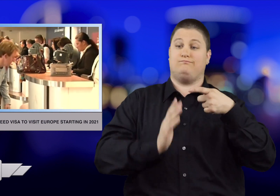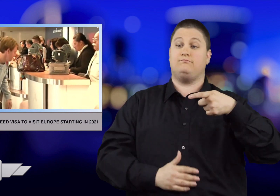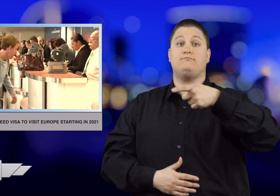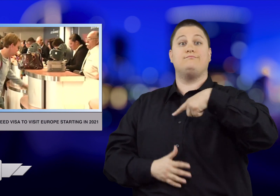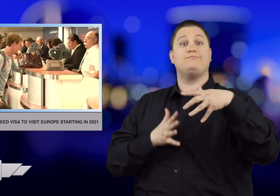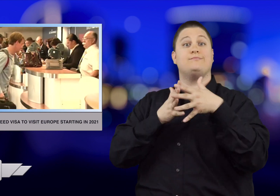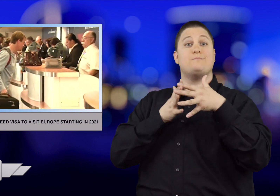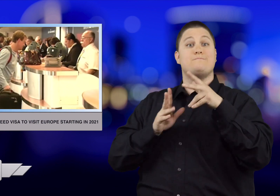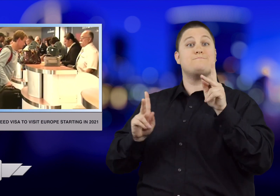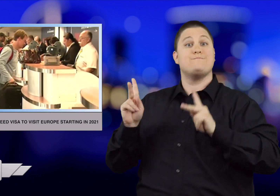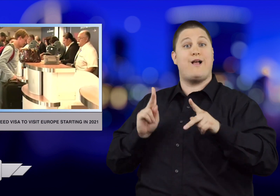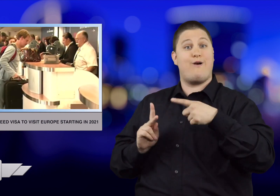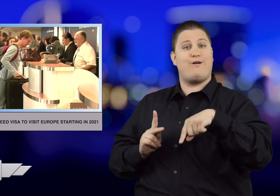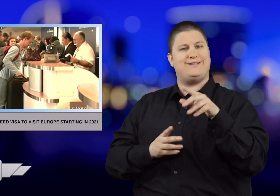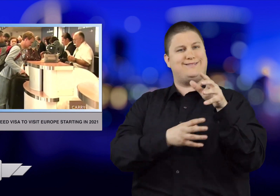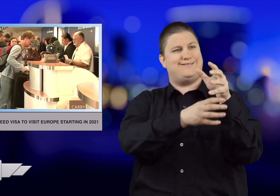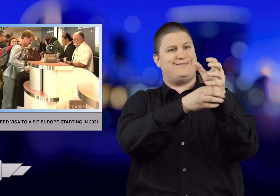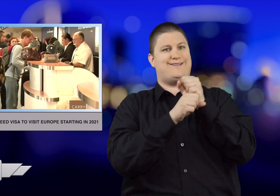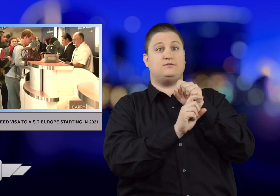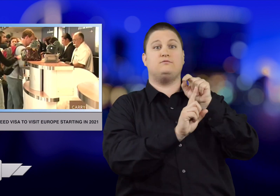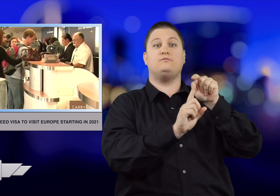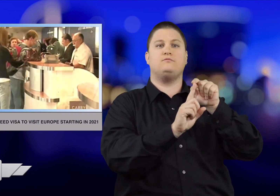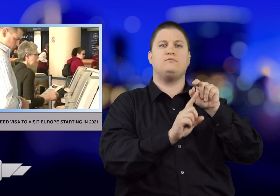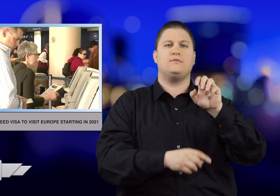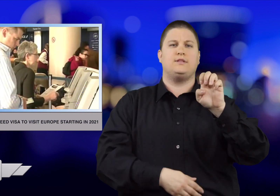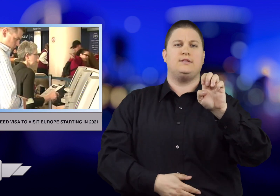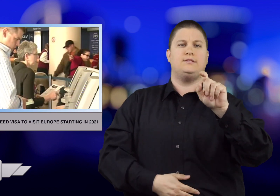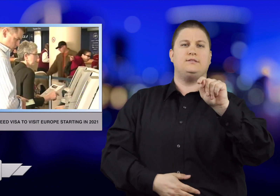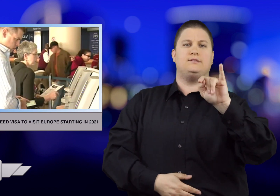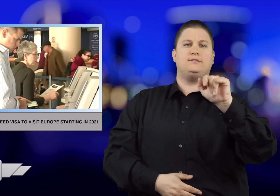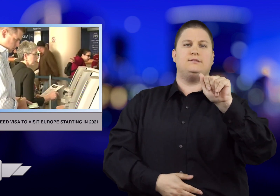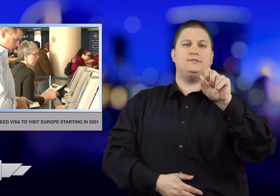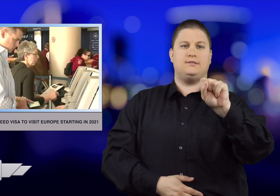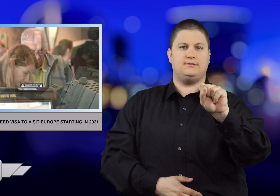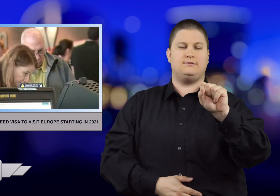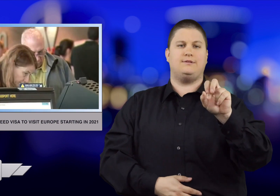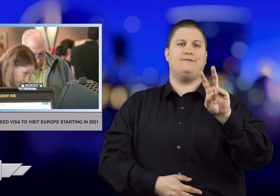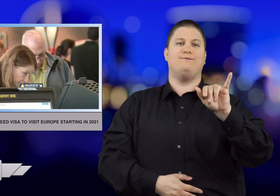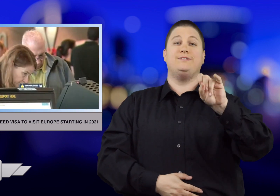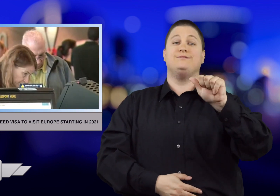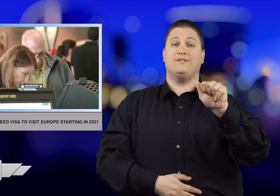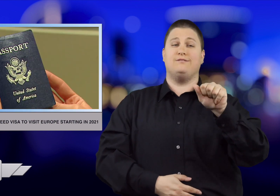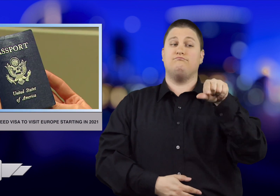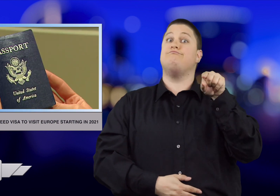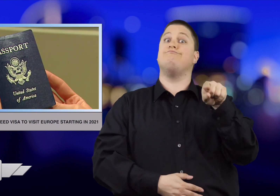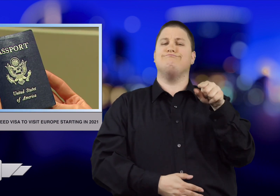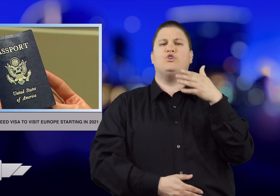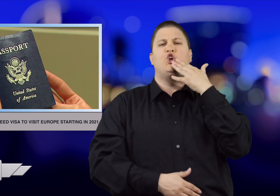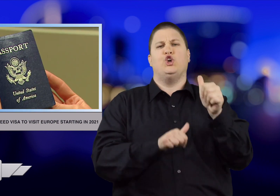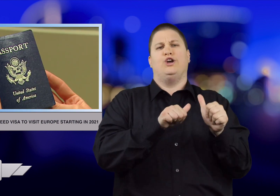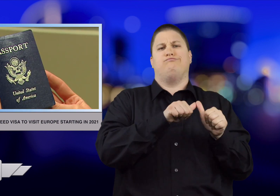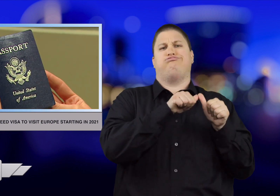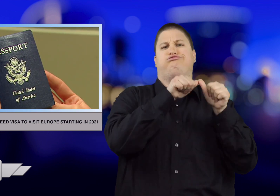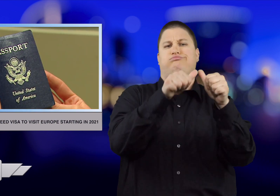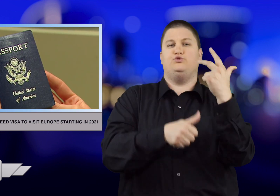The policy requires Americans to obtain what's called "Etias" visa.